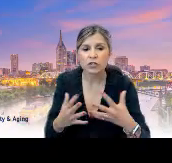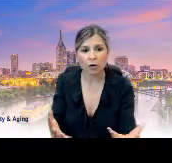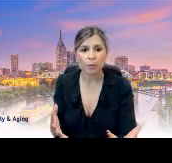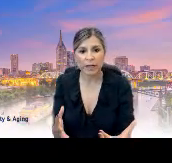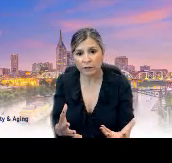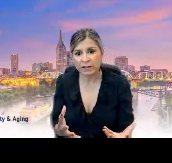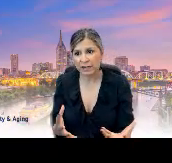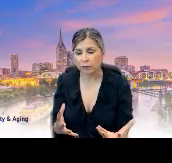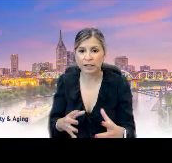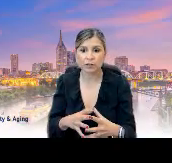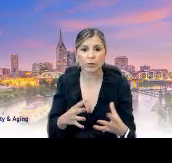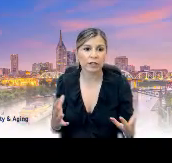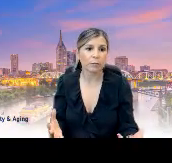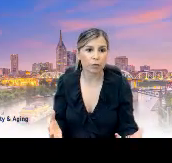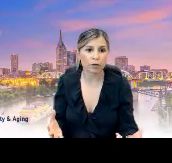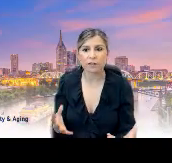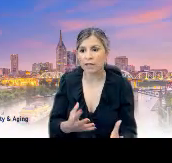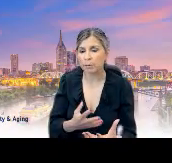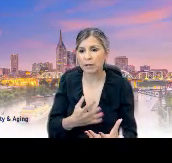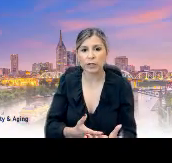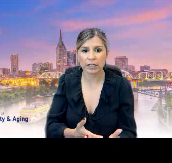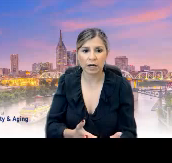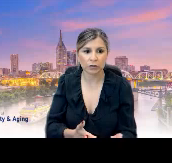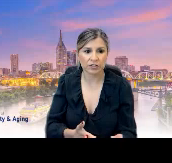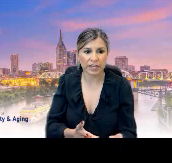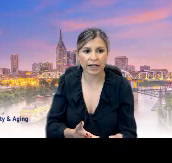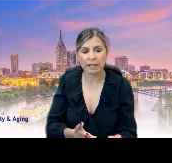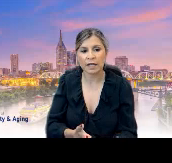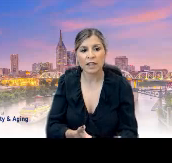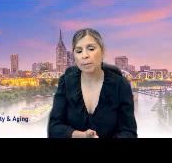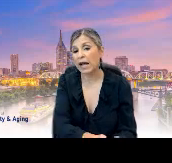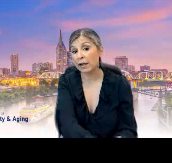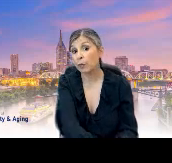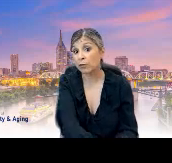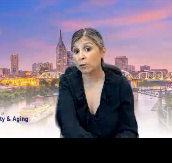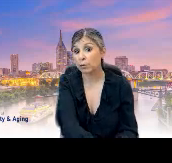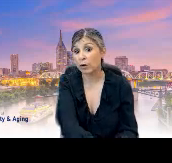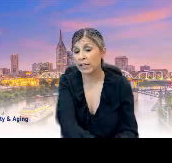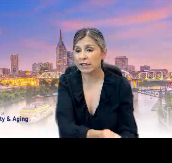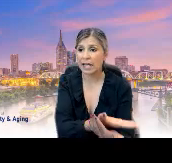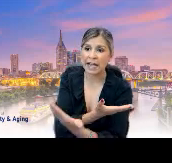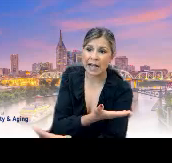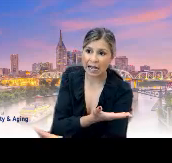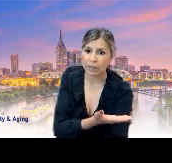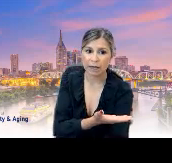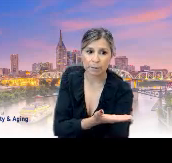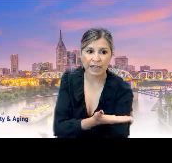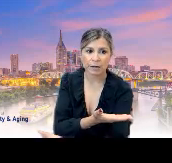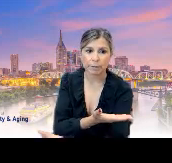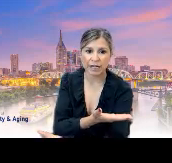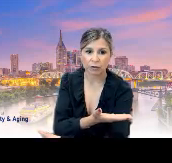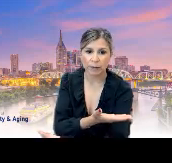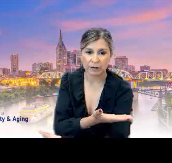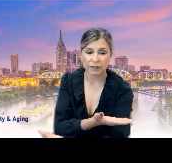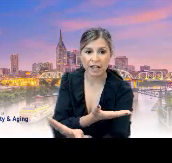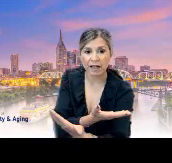So benefits counseling is really important so that people can understand the pathway to employment and how that may impact their benefits.